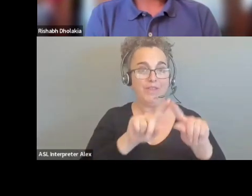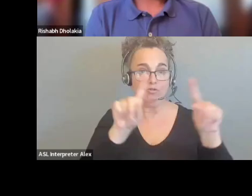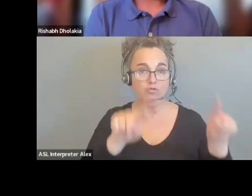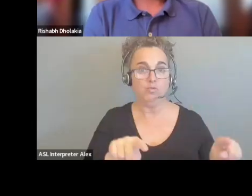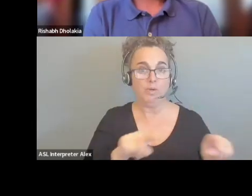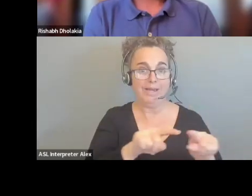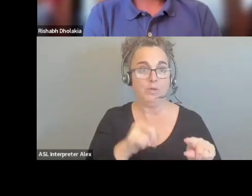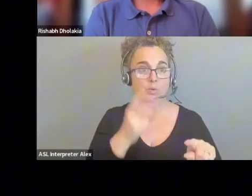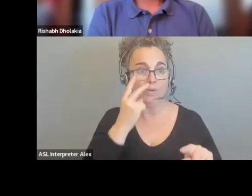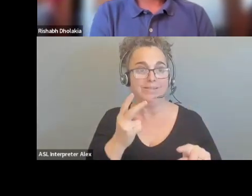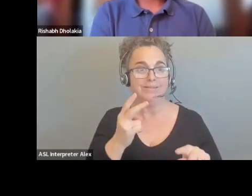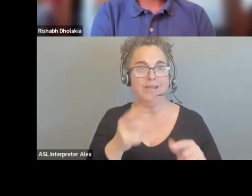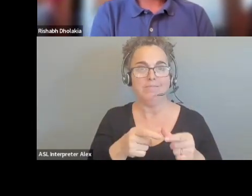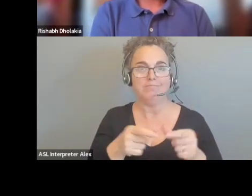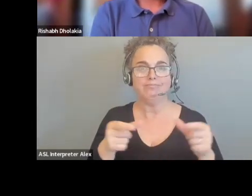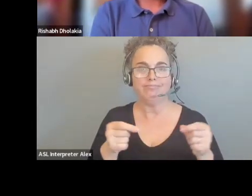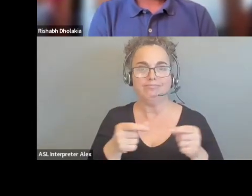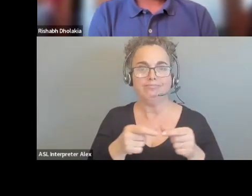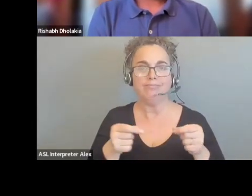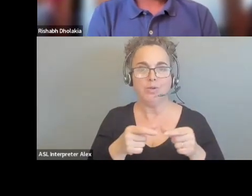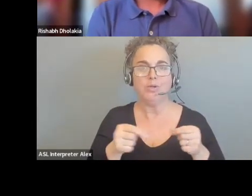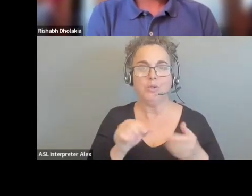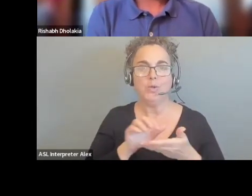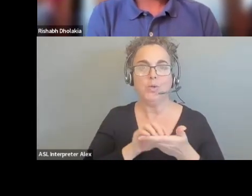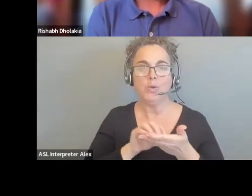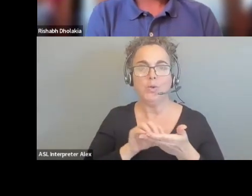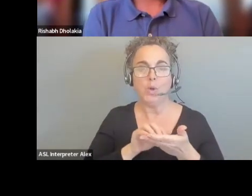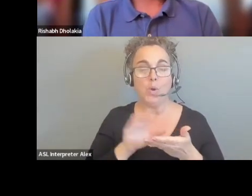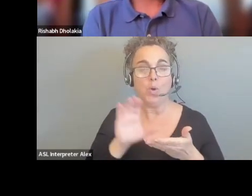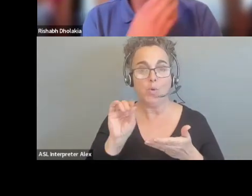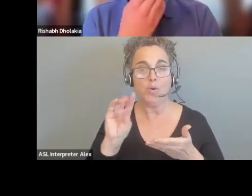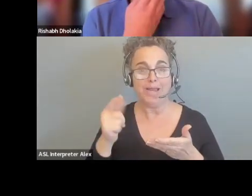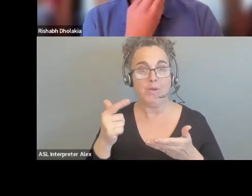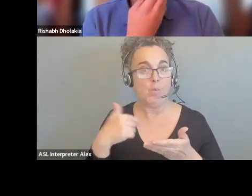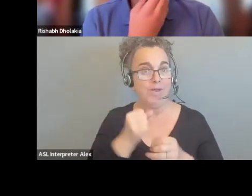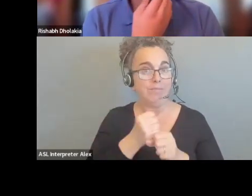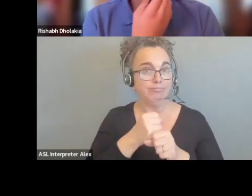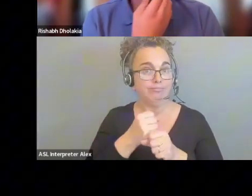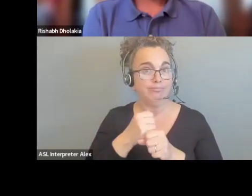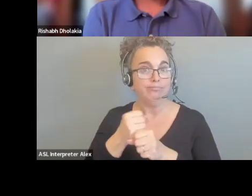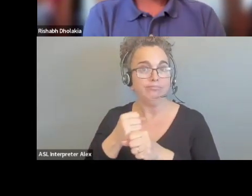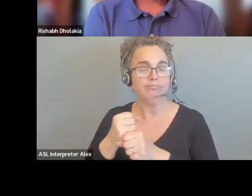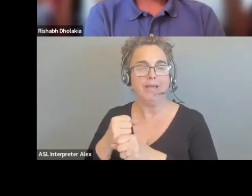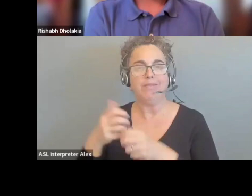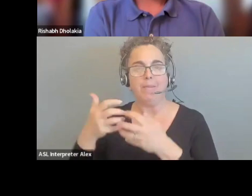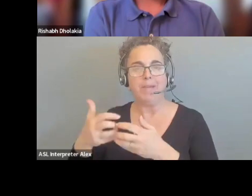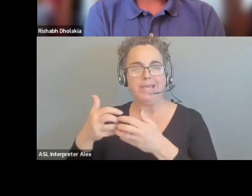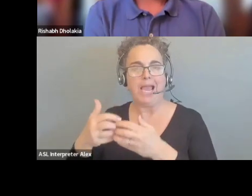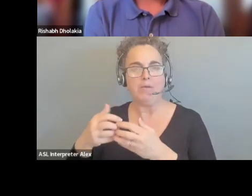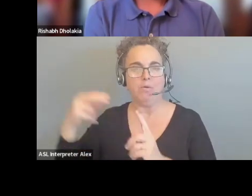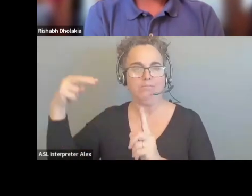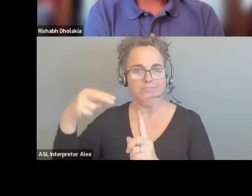of the coding block design considerations that we've implemented in the mechanical design side using